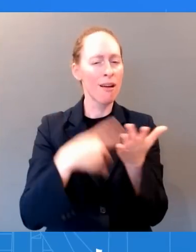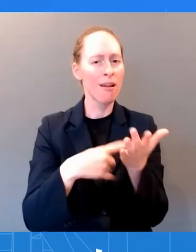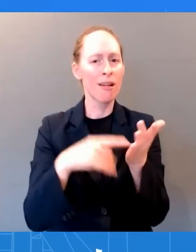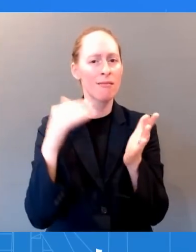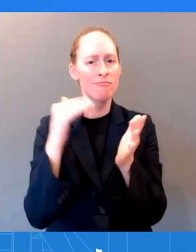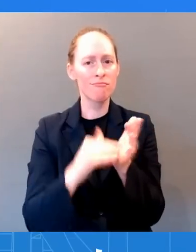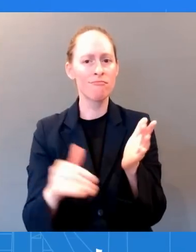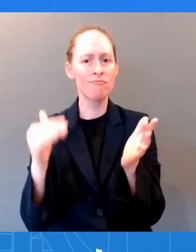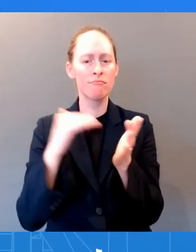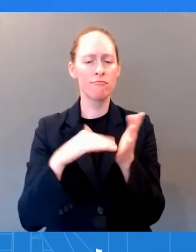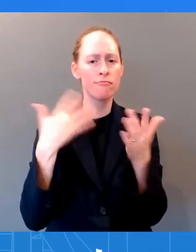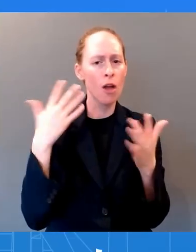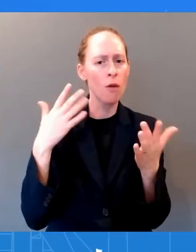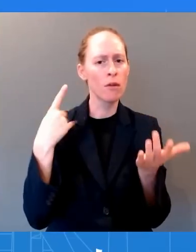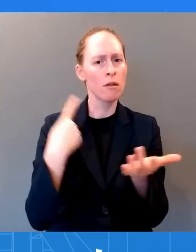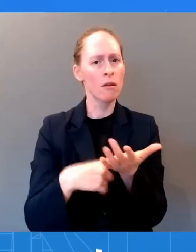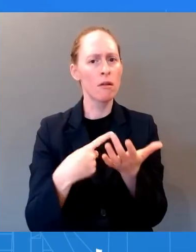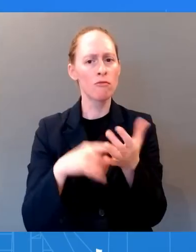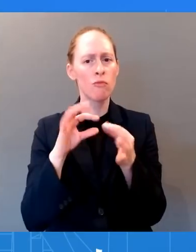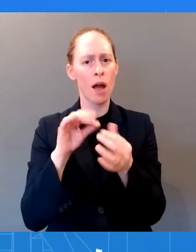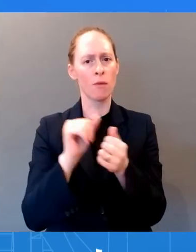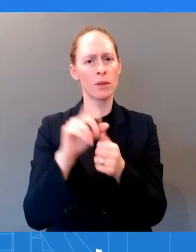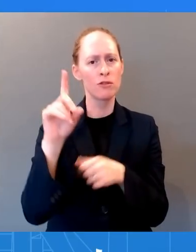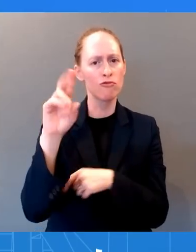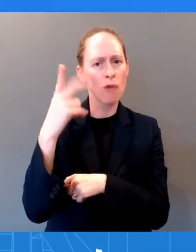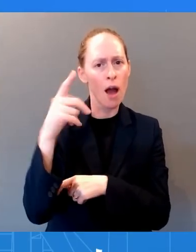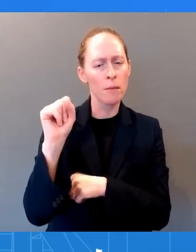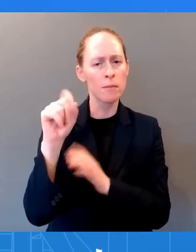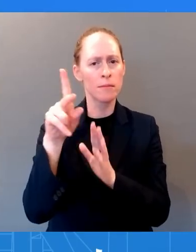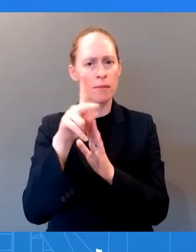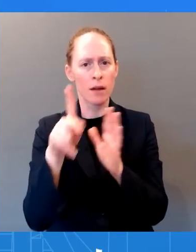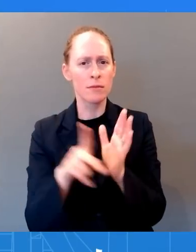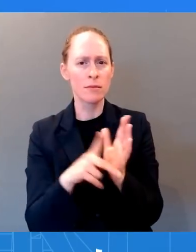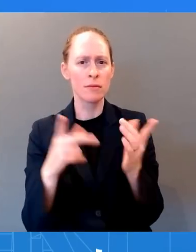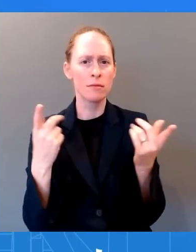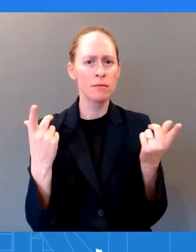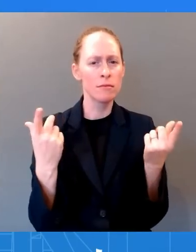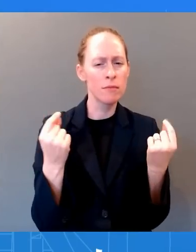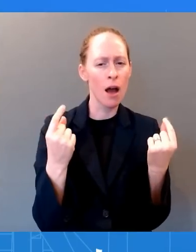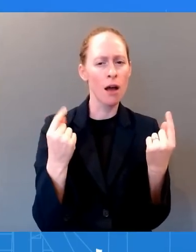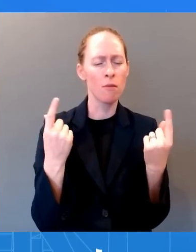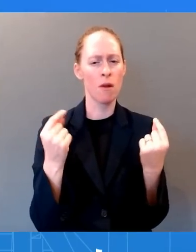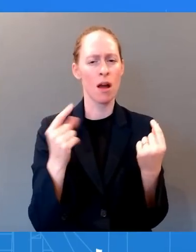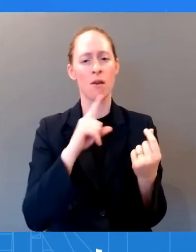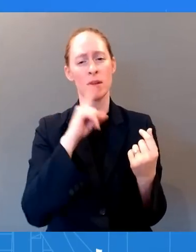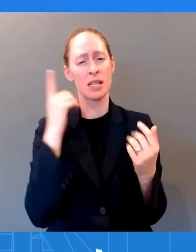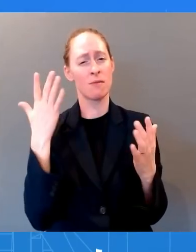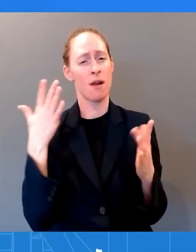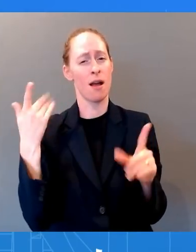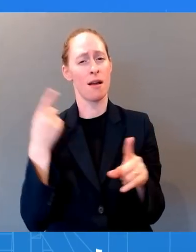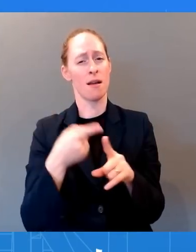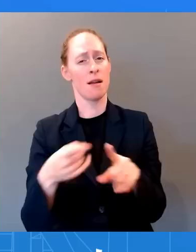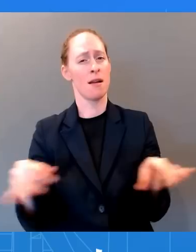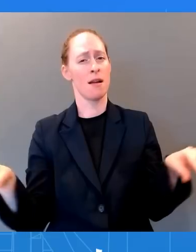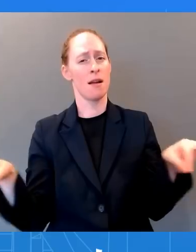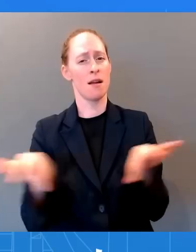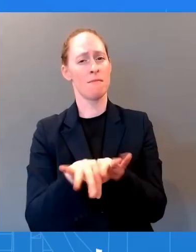drug policy focus and what's important to him. We just don't have anything to speak to.